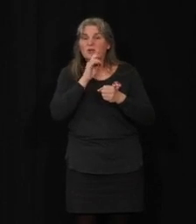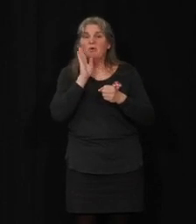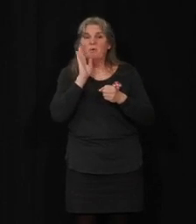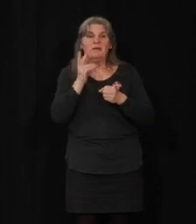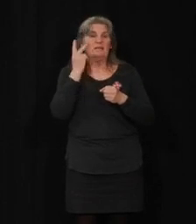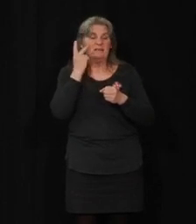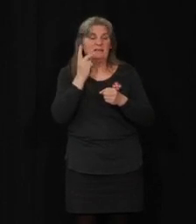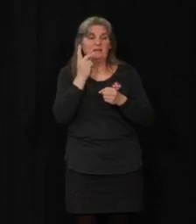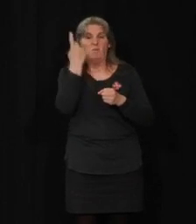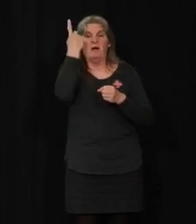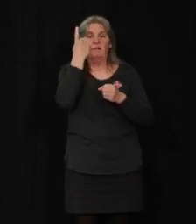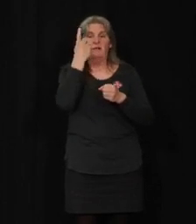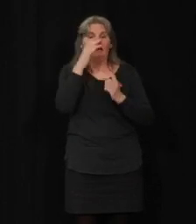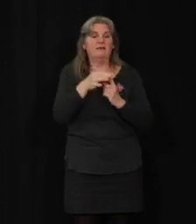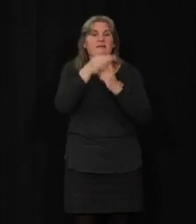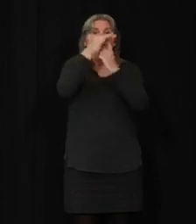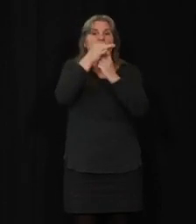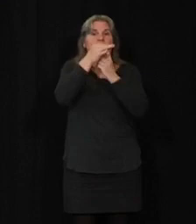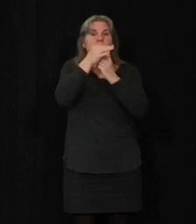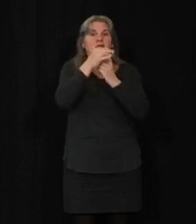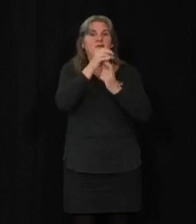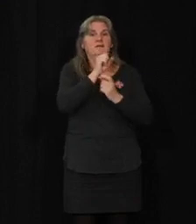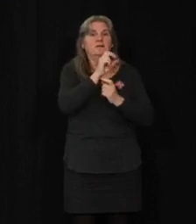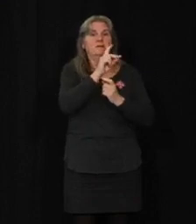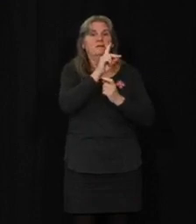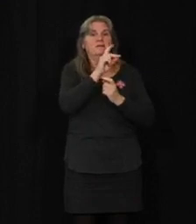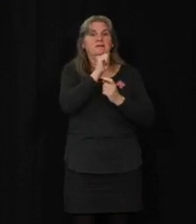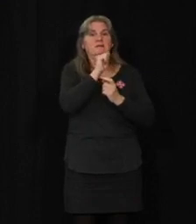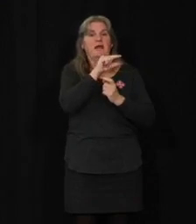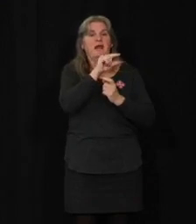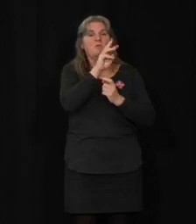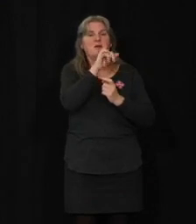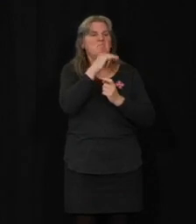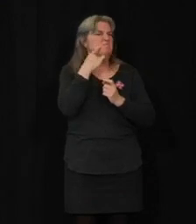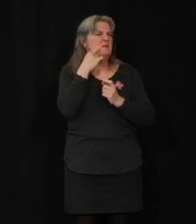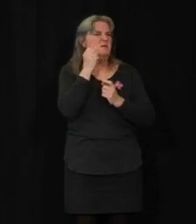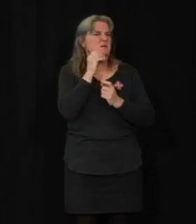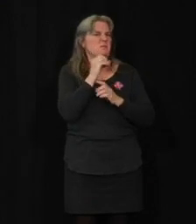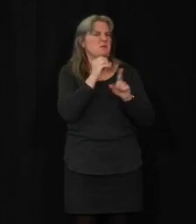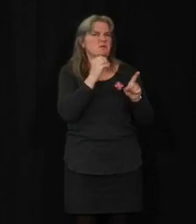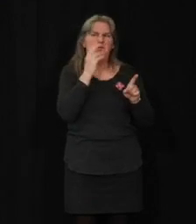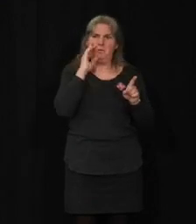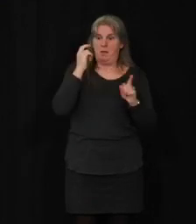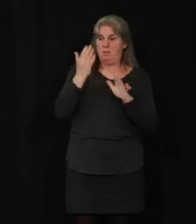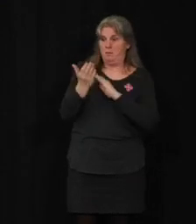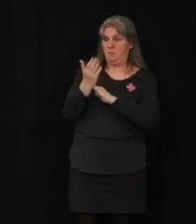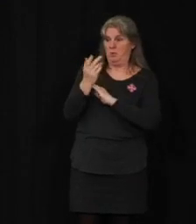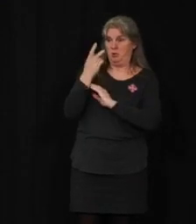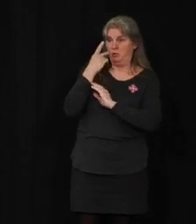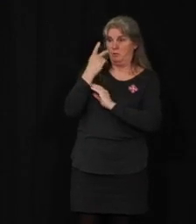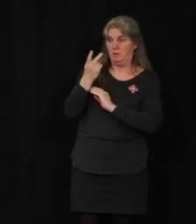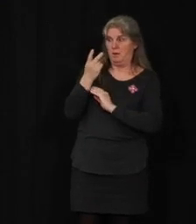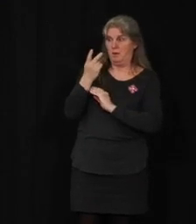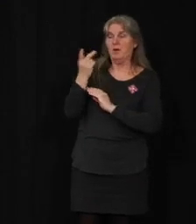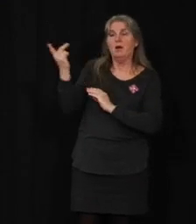see a one offs from the federal government. You saw this morning, Tim, that that the Prime Minister